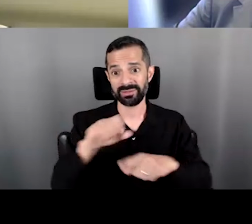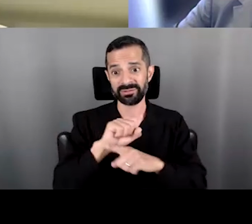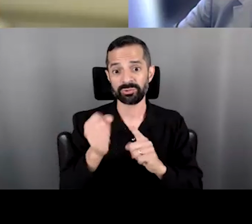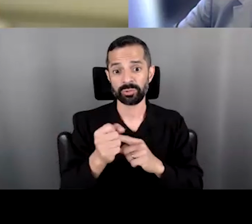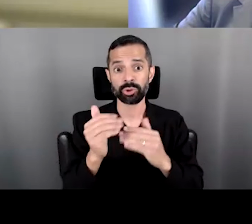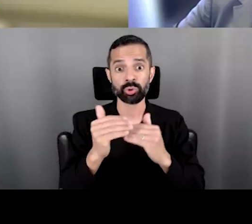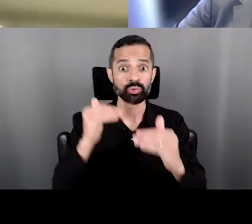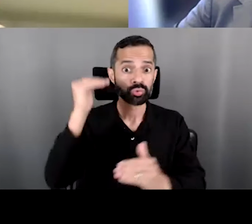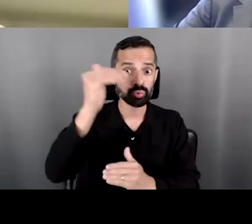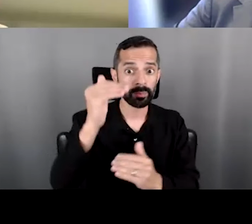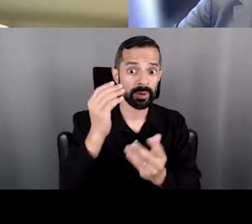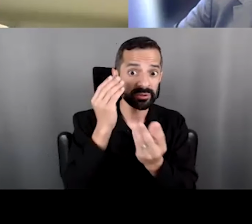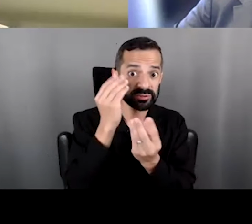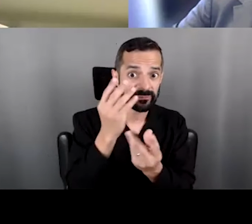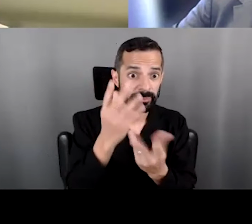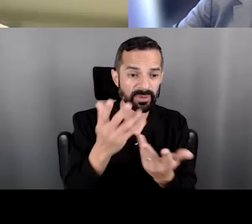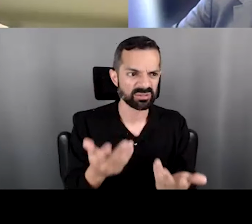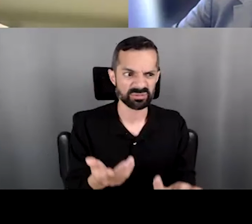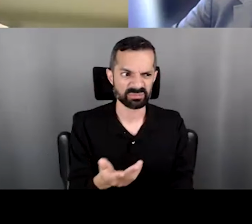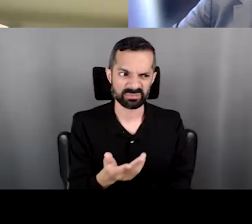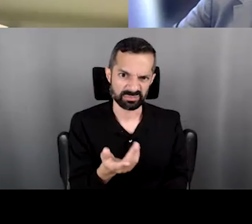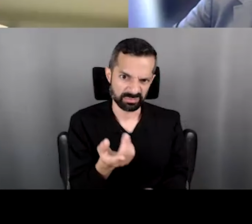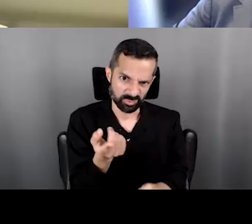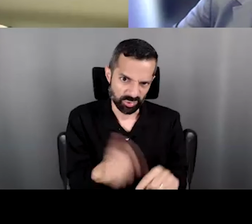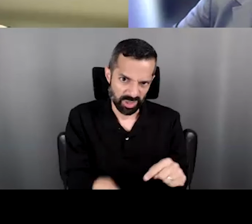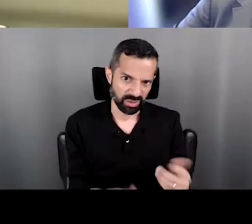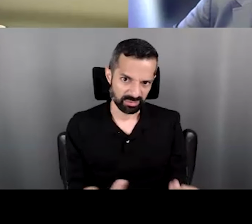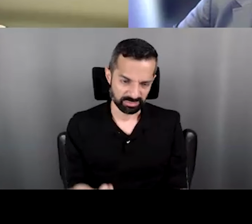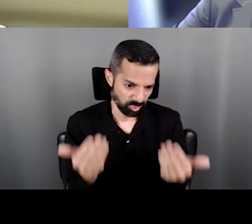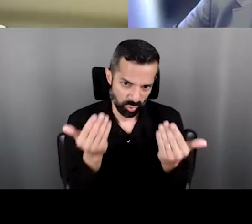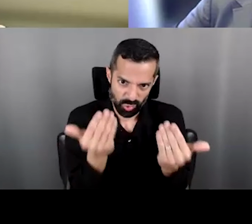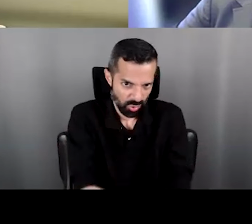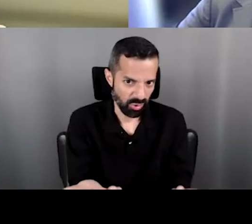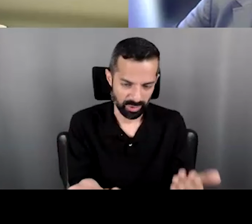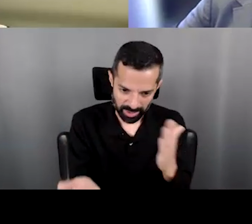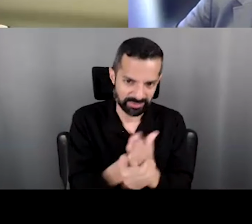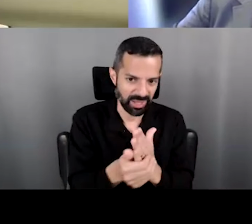Now, I'm not, you know, encouraging, you know, an end drive,